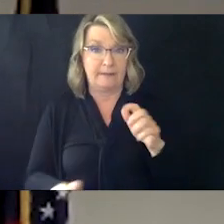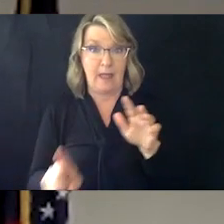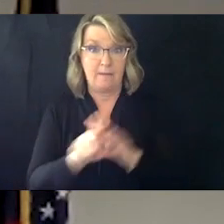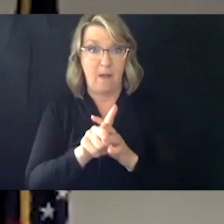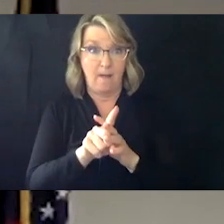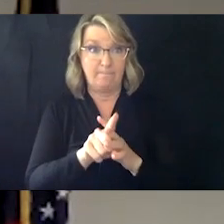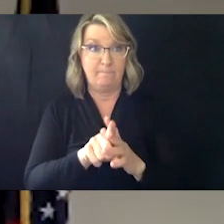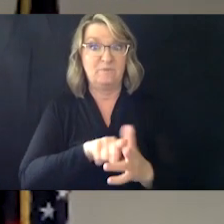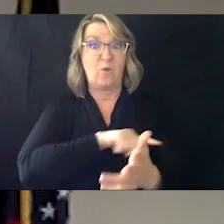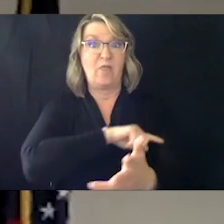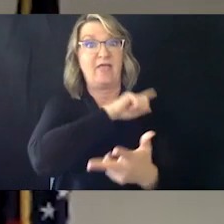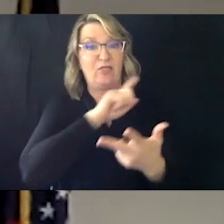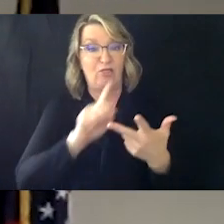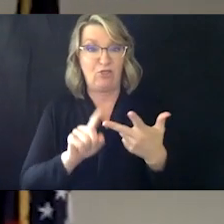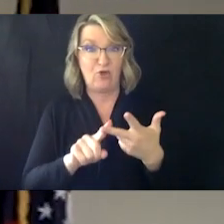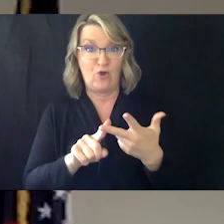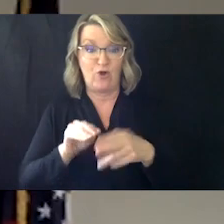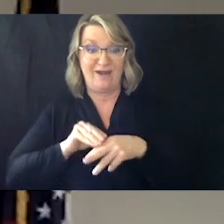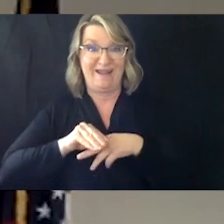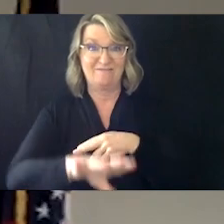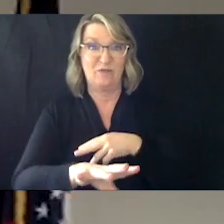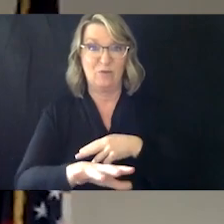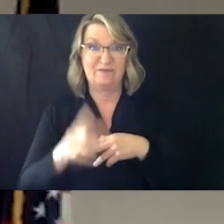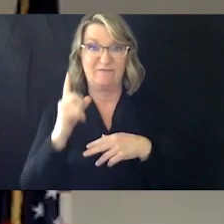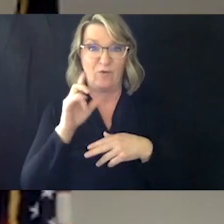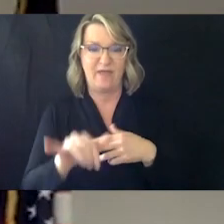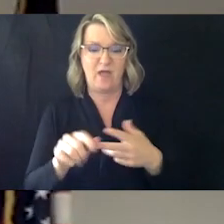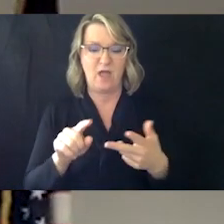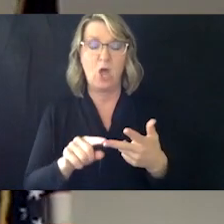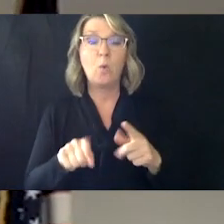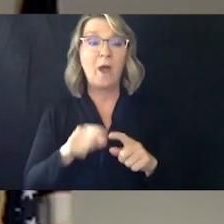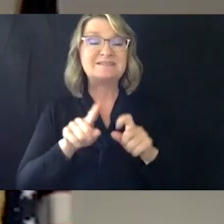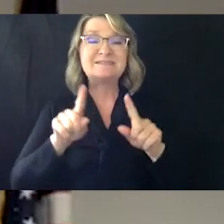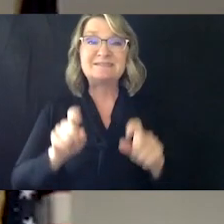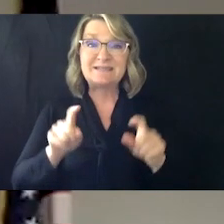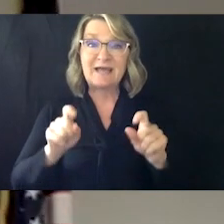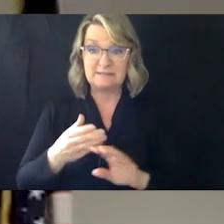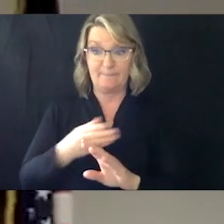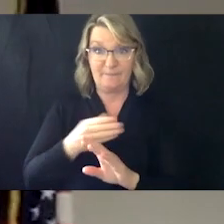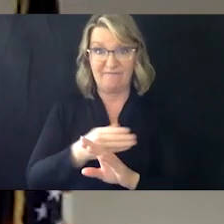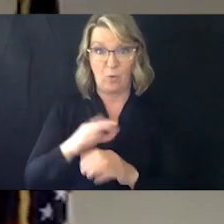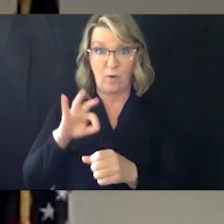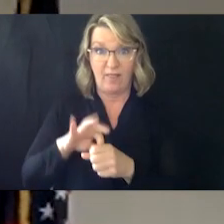contributing factor which was when we did our stress testing right we went through and tried